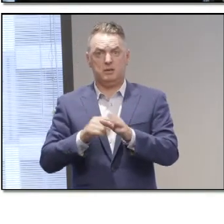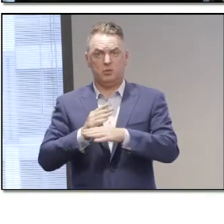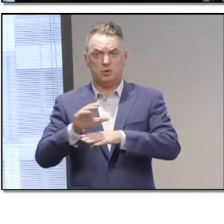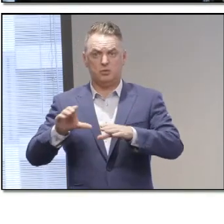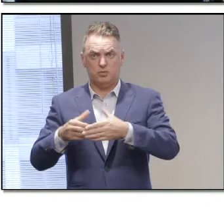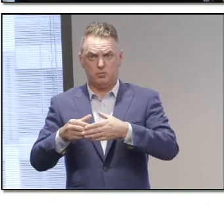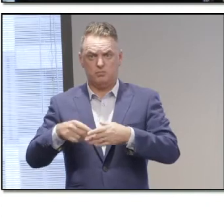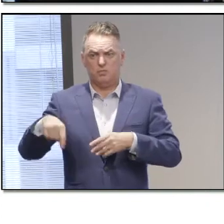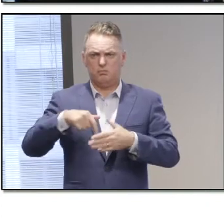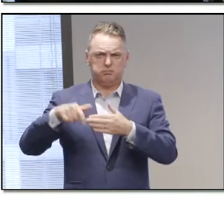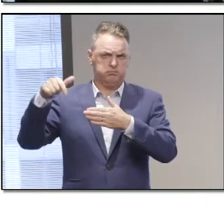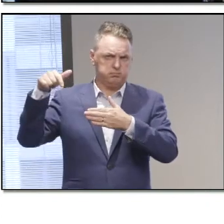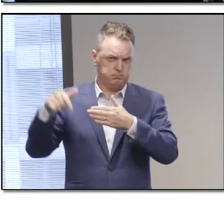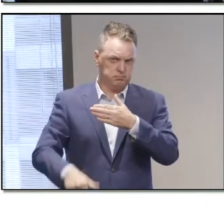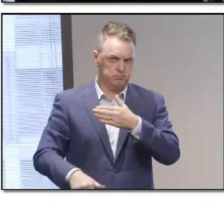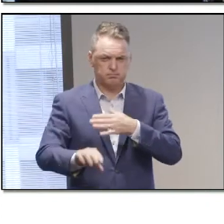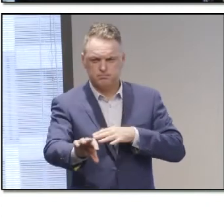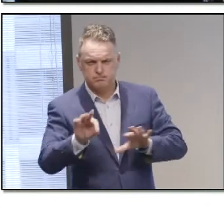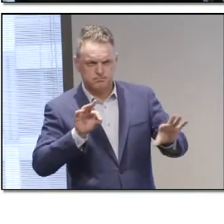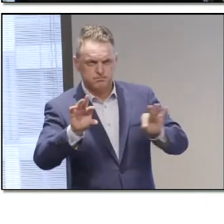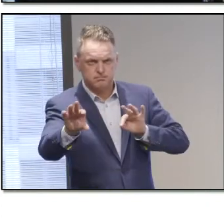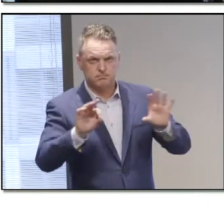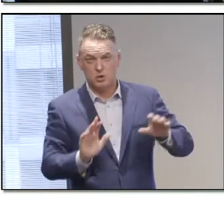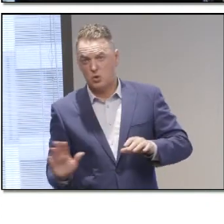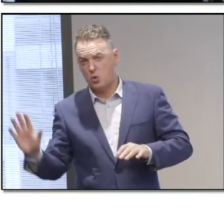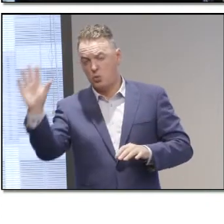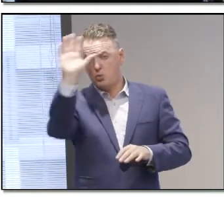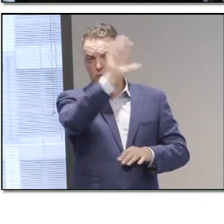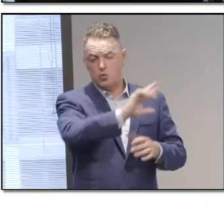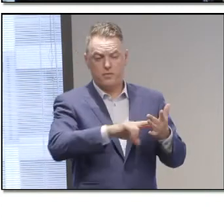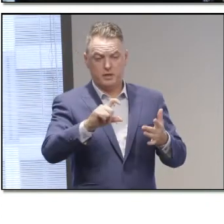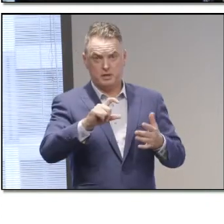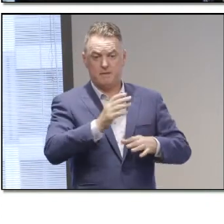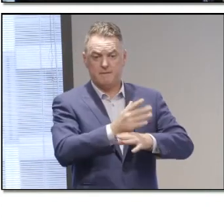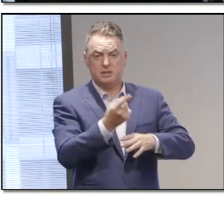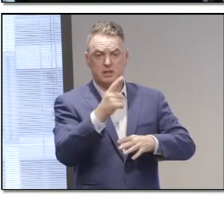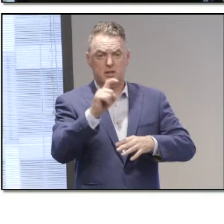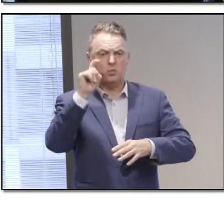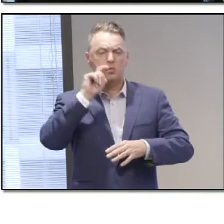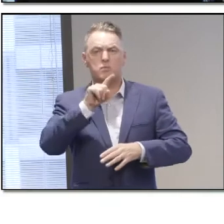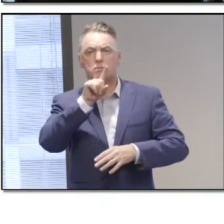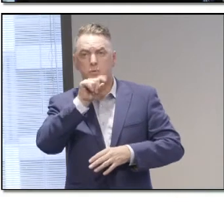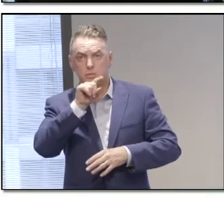comprehensive sampling across the State both of fish and waterfowl to get an idea of one what